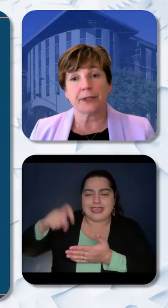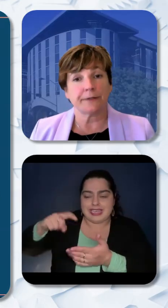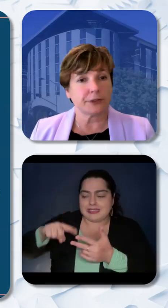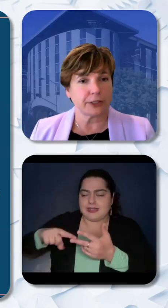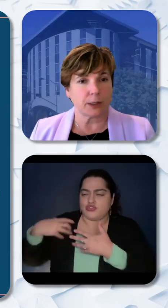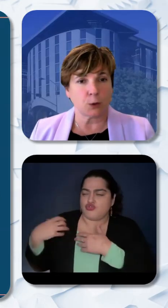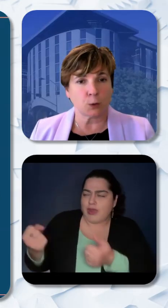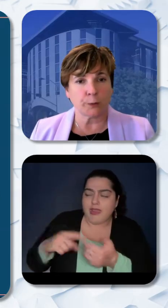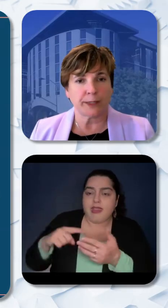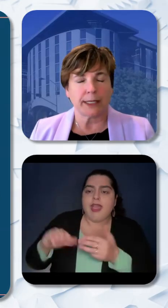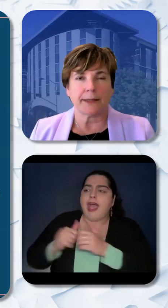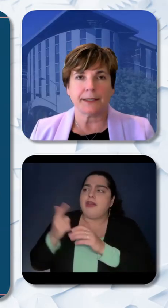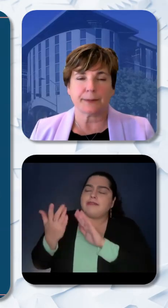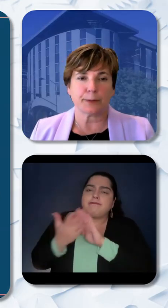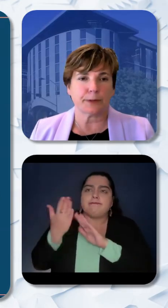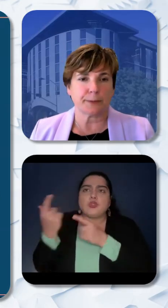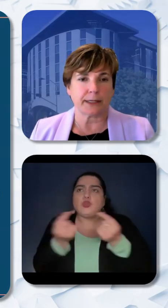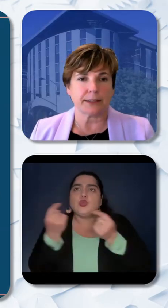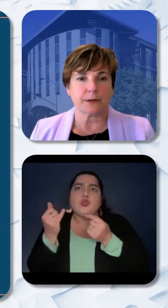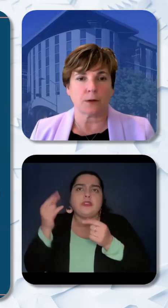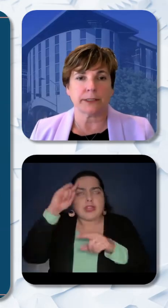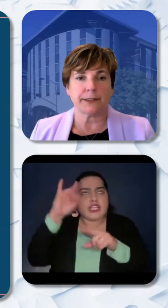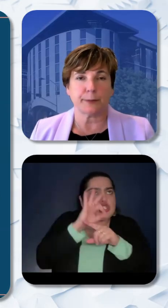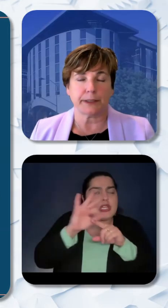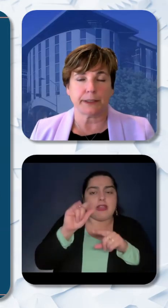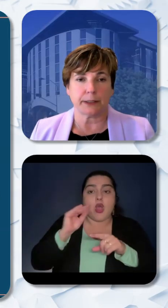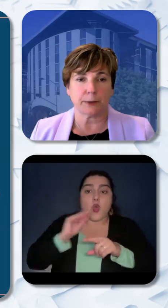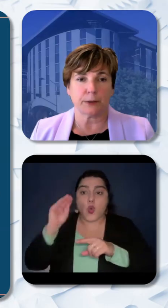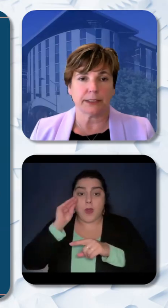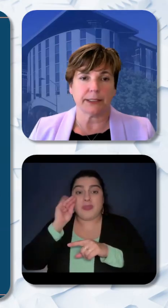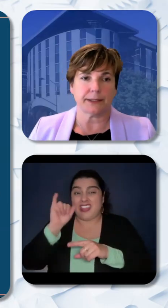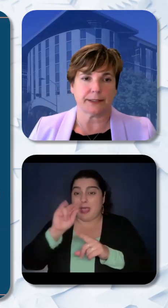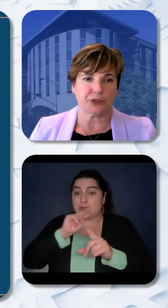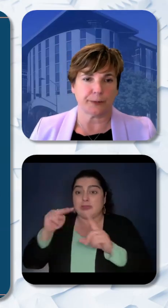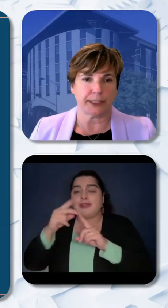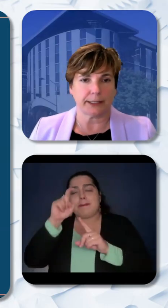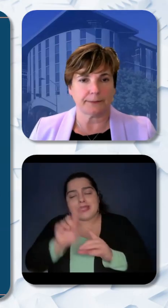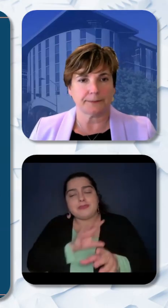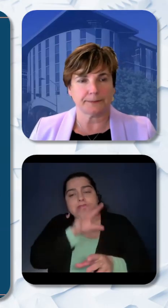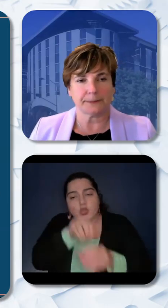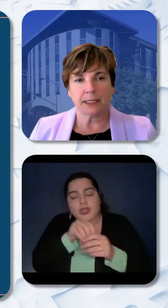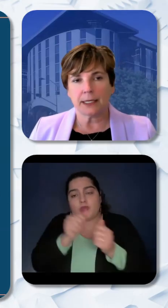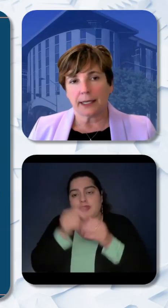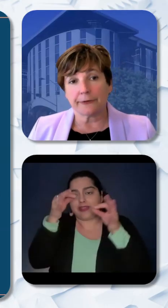how they function at home, and these perspectives all need to be included in the decision making.